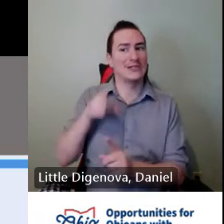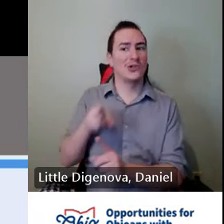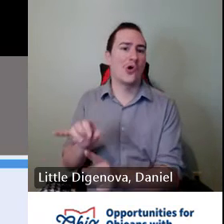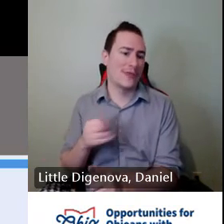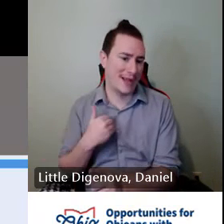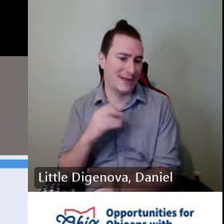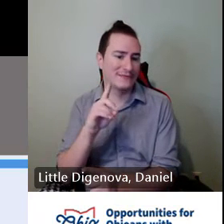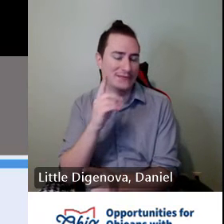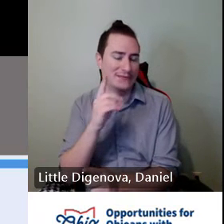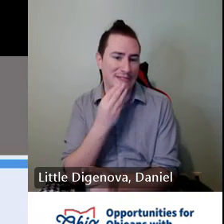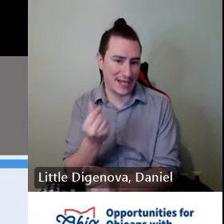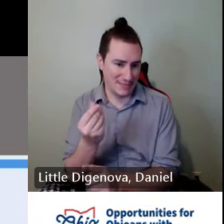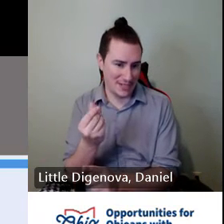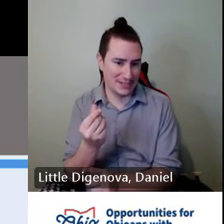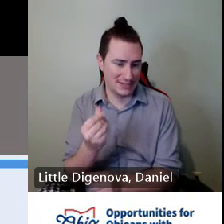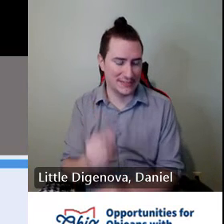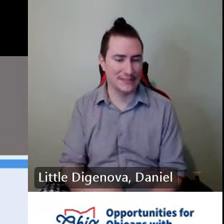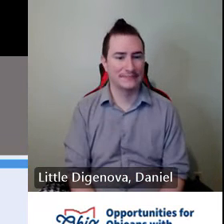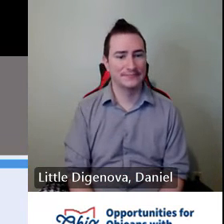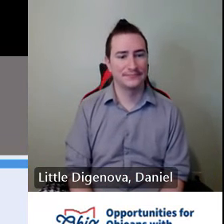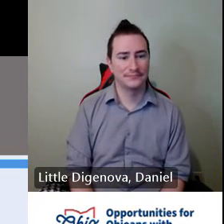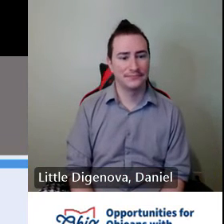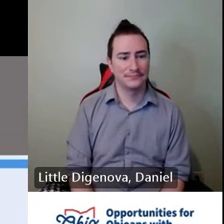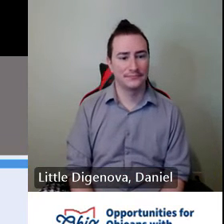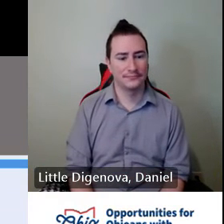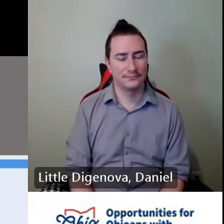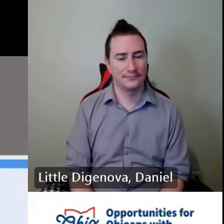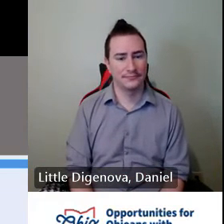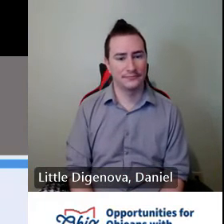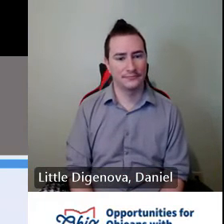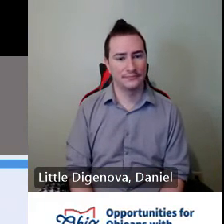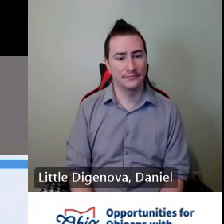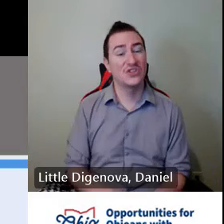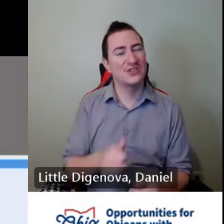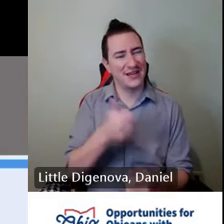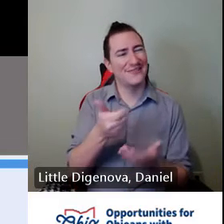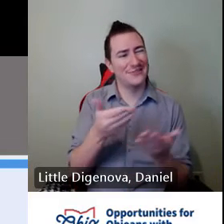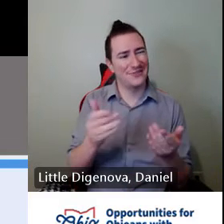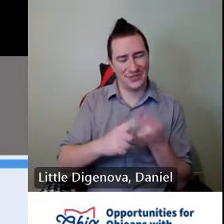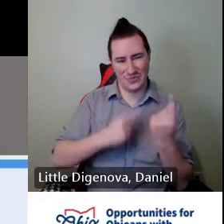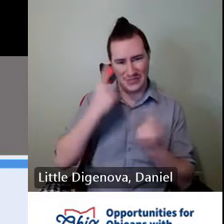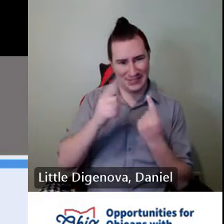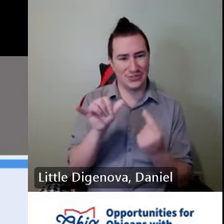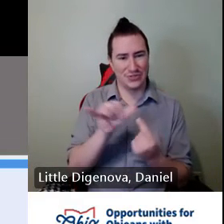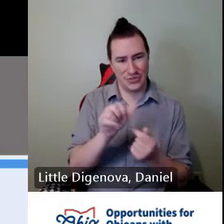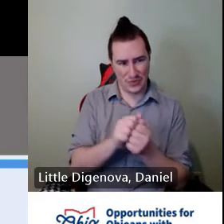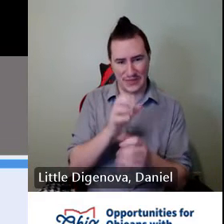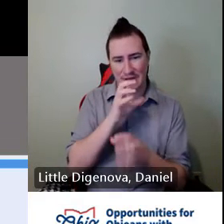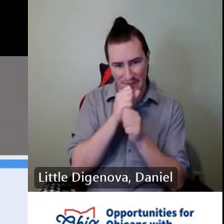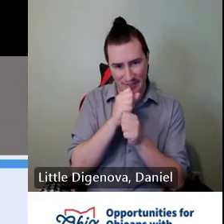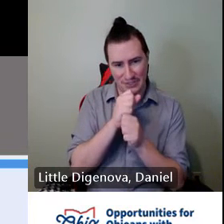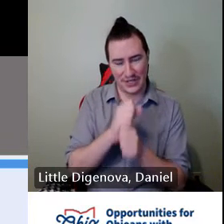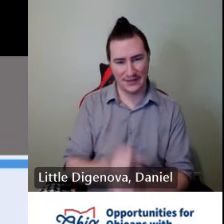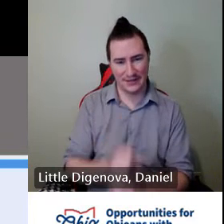Julie, there are other things to consider when it comes to confidentiality. Julie: You're right, and that includes how to address the questions